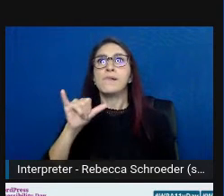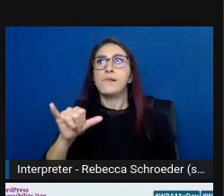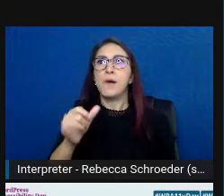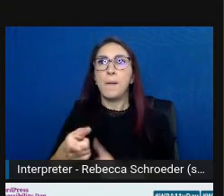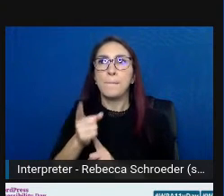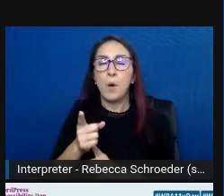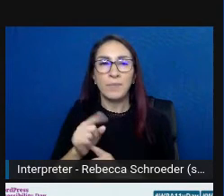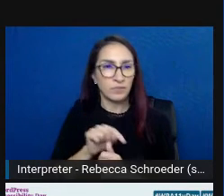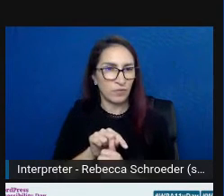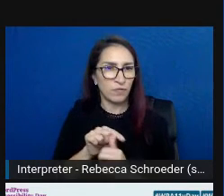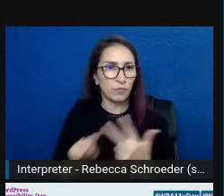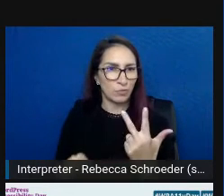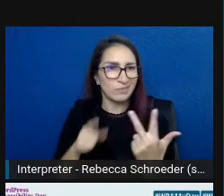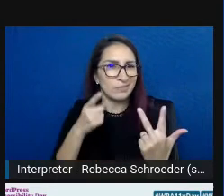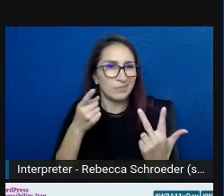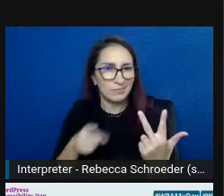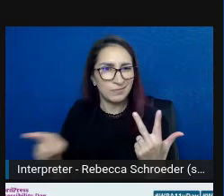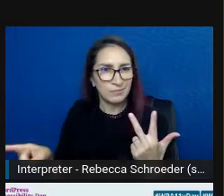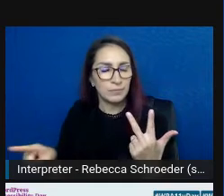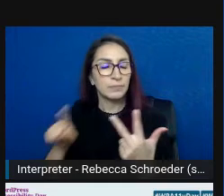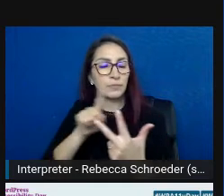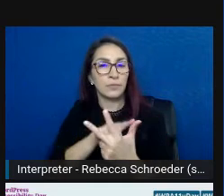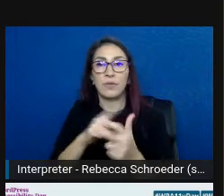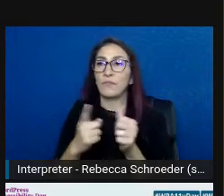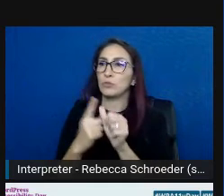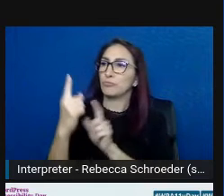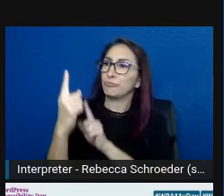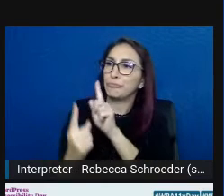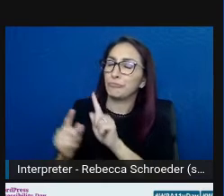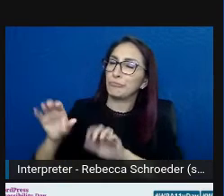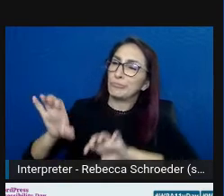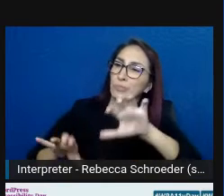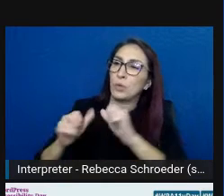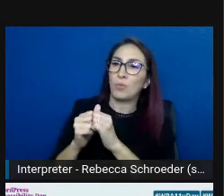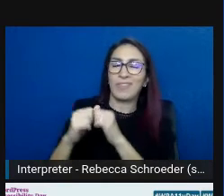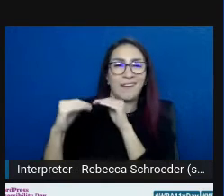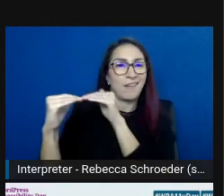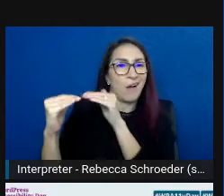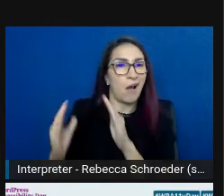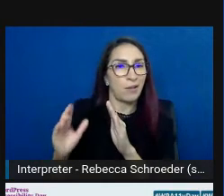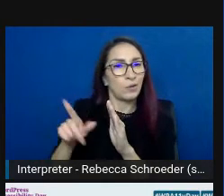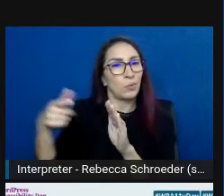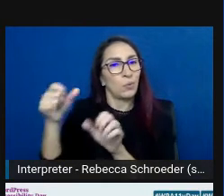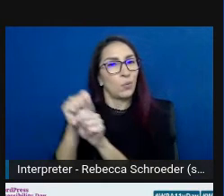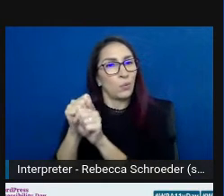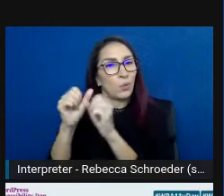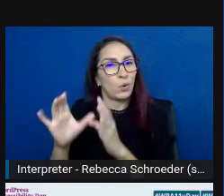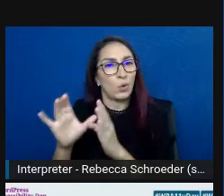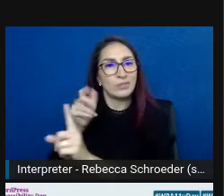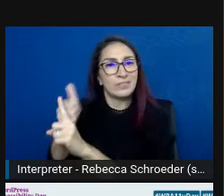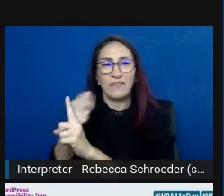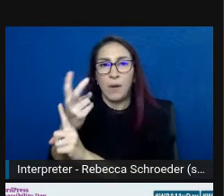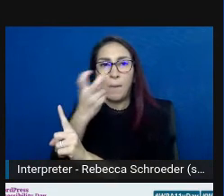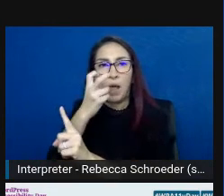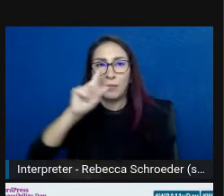The first one was talking to a colleague, he was blind. He came into my office one day, he was so frustrated, he says,